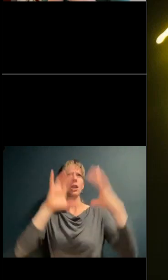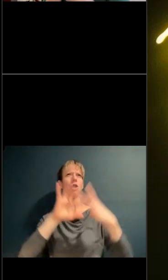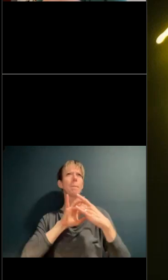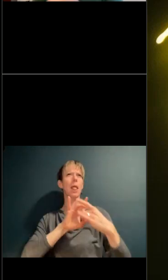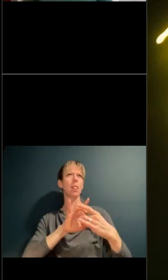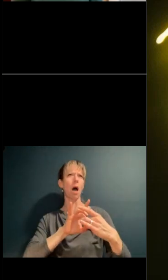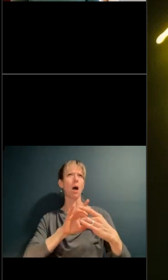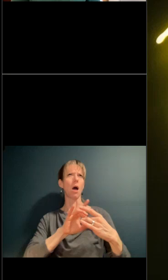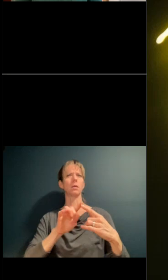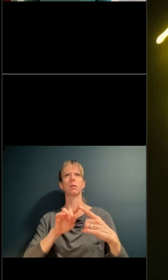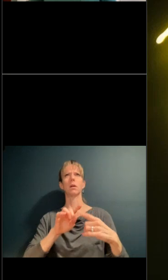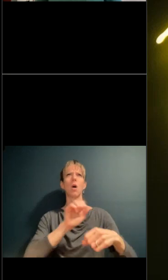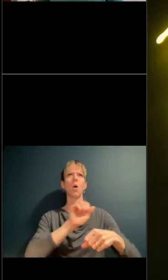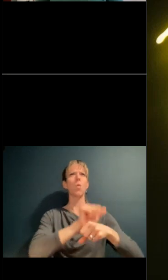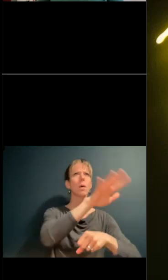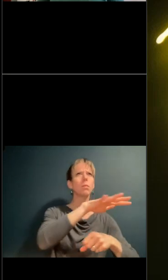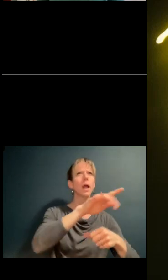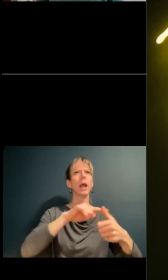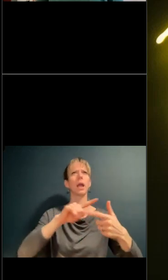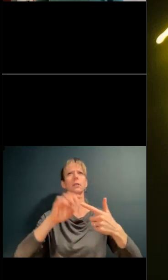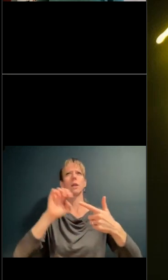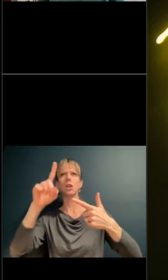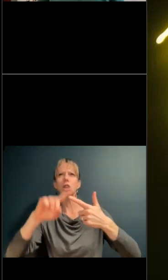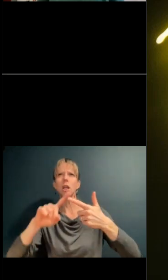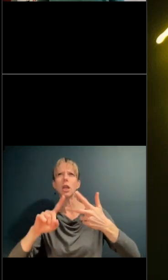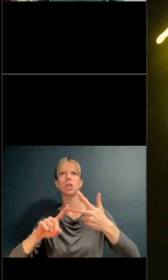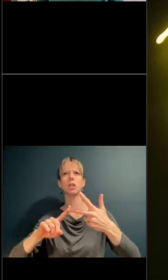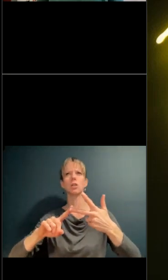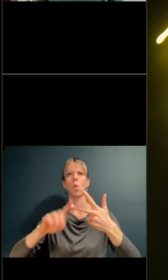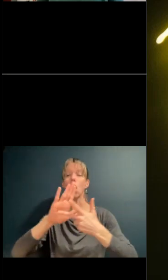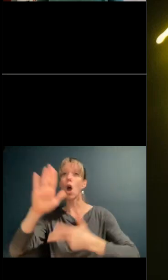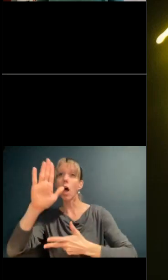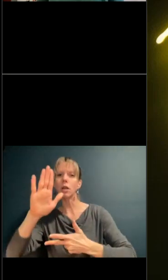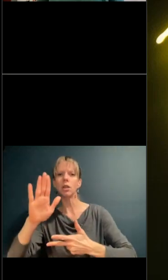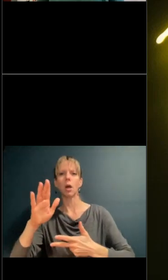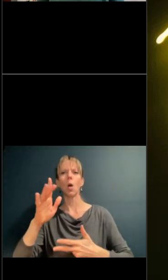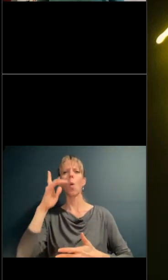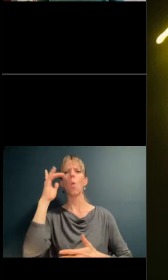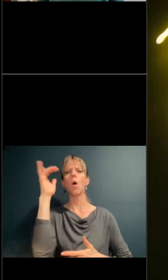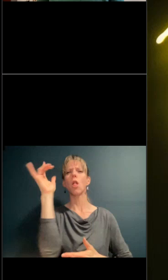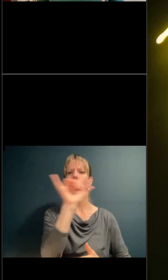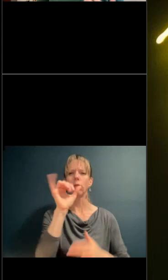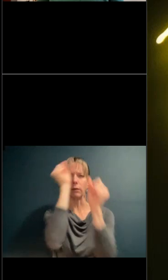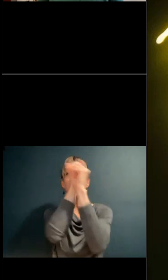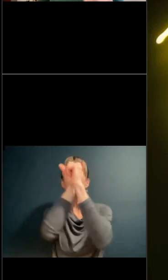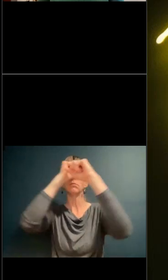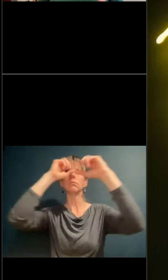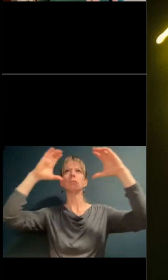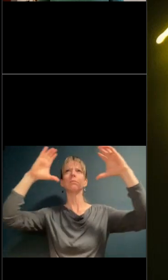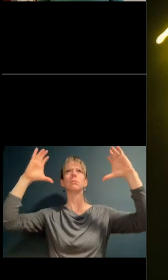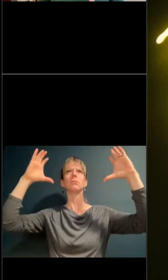Or colleges? Or elsewhere? What would that really look like? I think you could probably do some